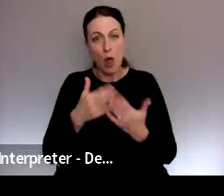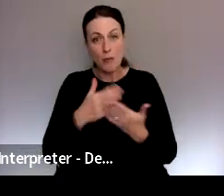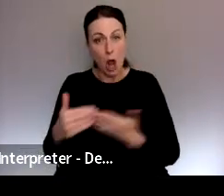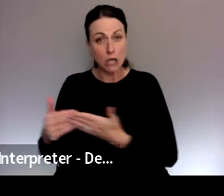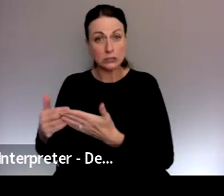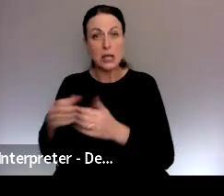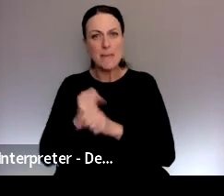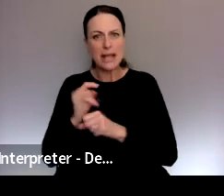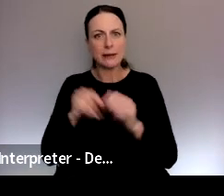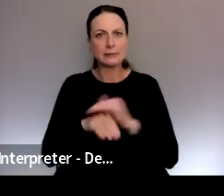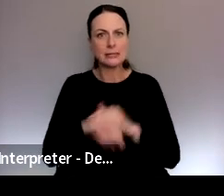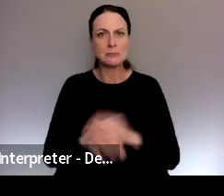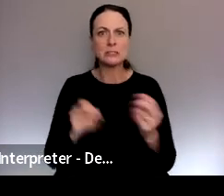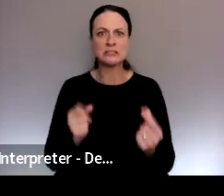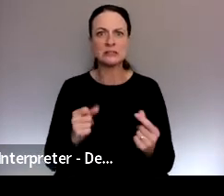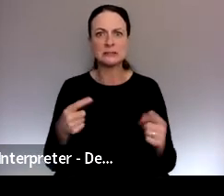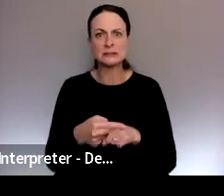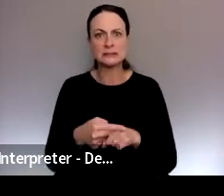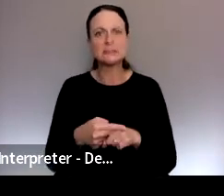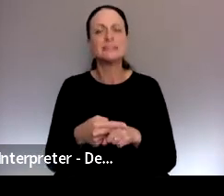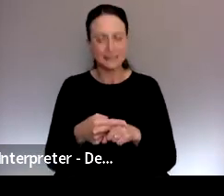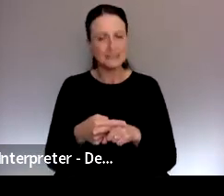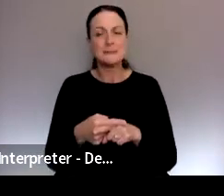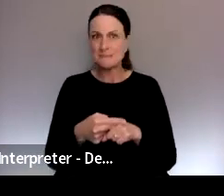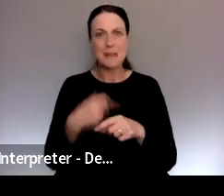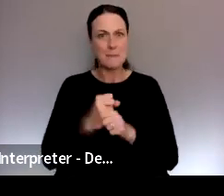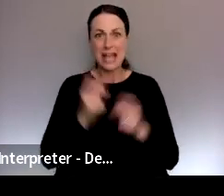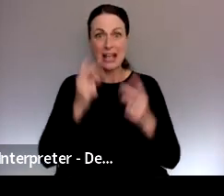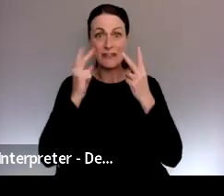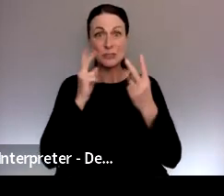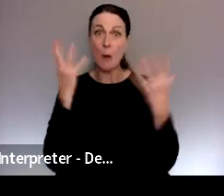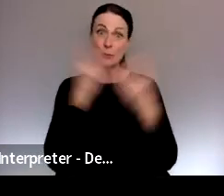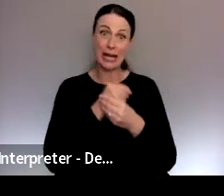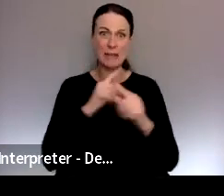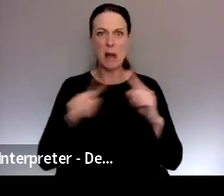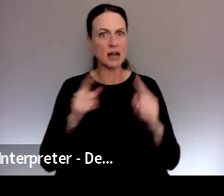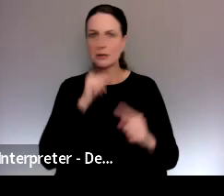that would make the template accessible to non-visual users by making it visually pleasing.